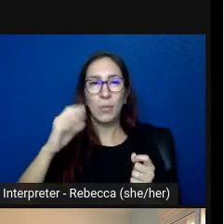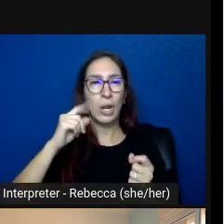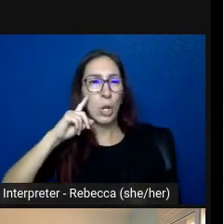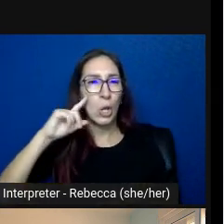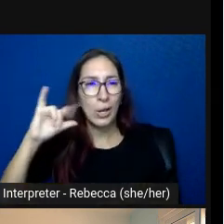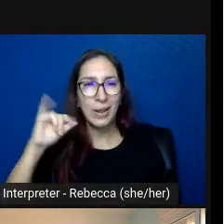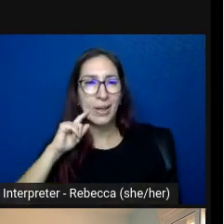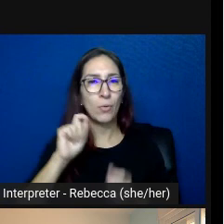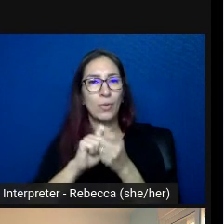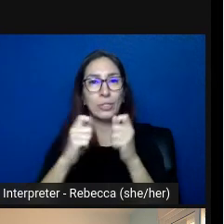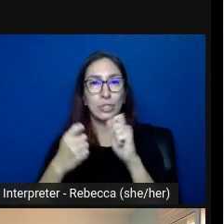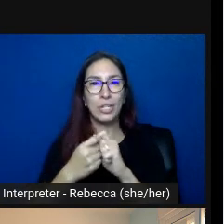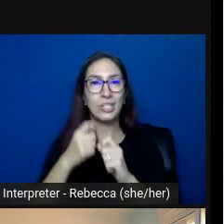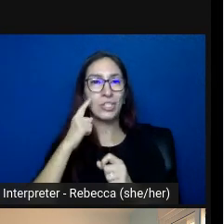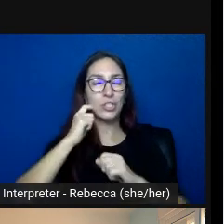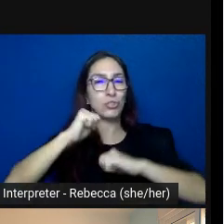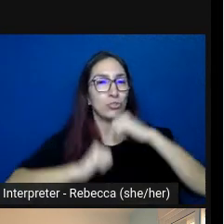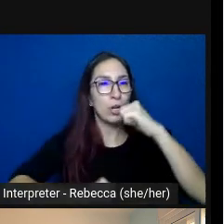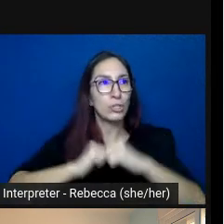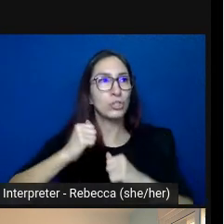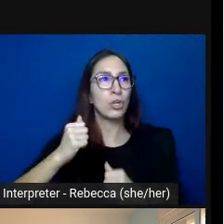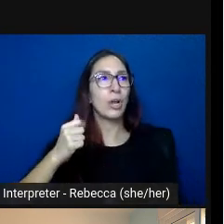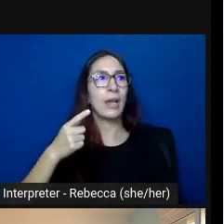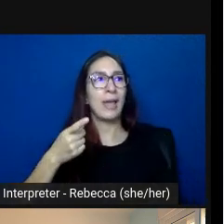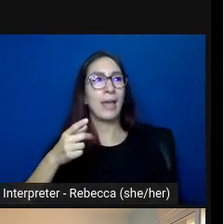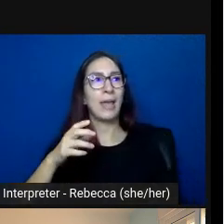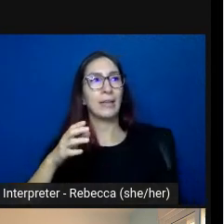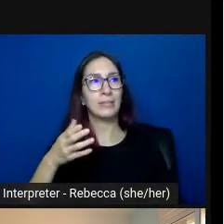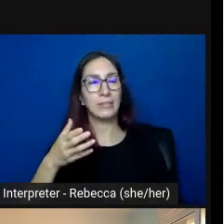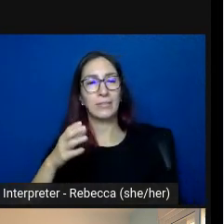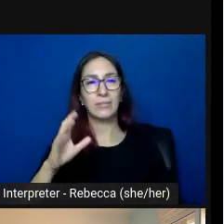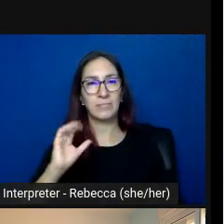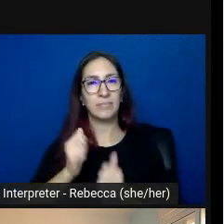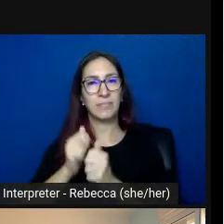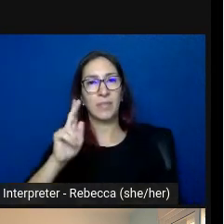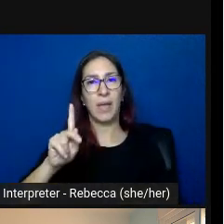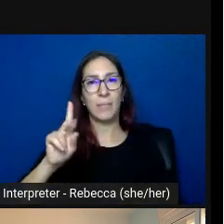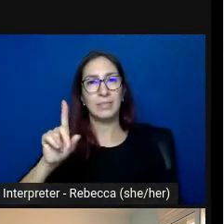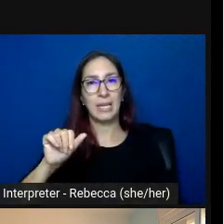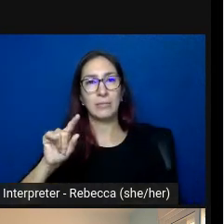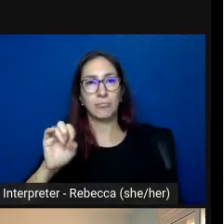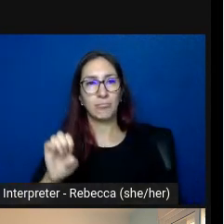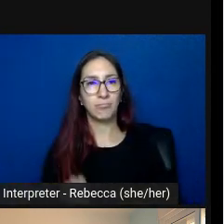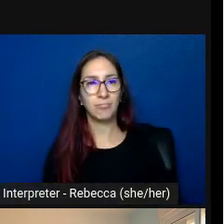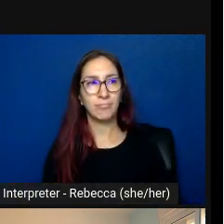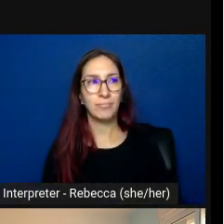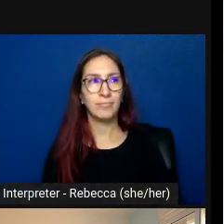of what people see.